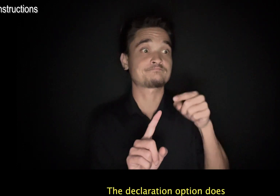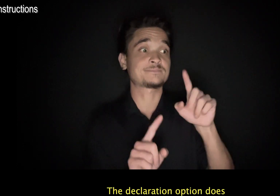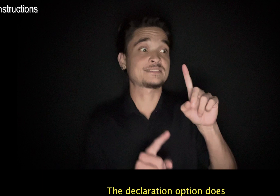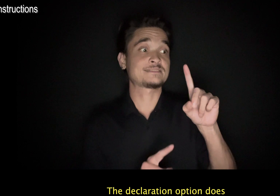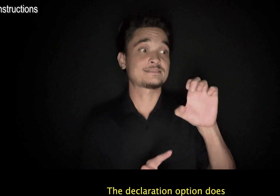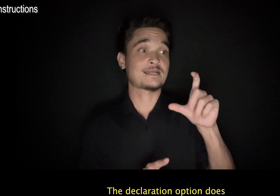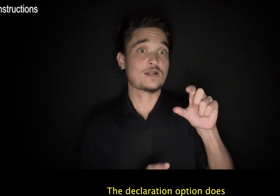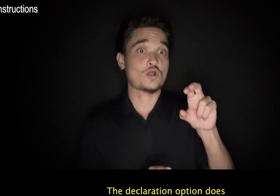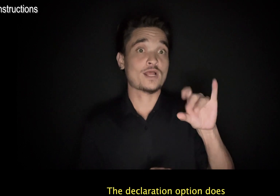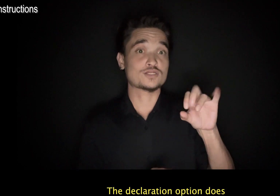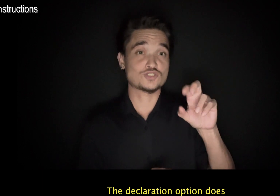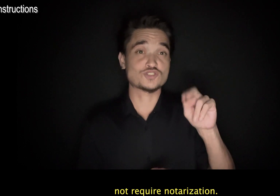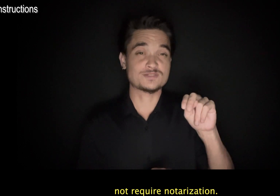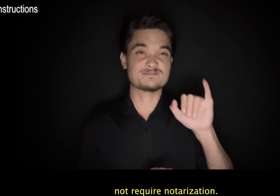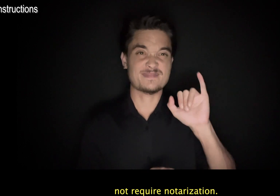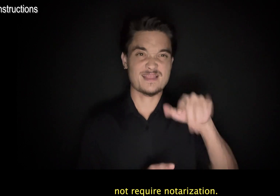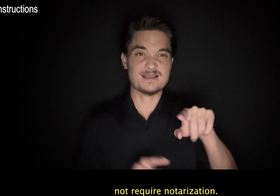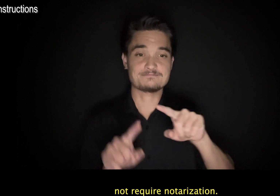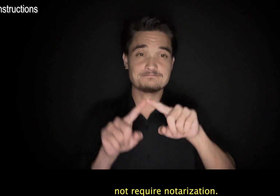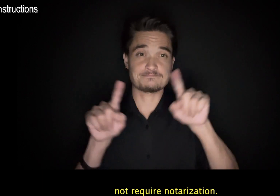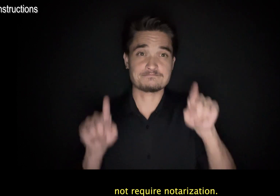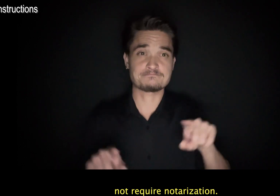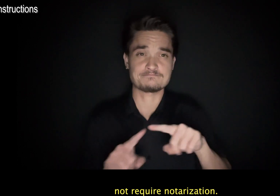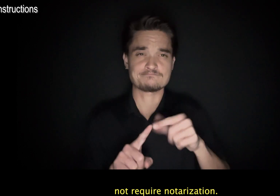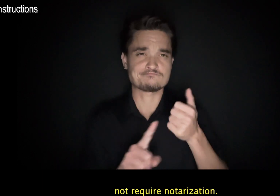The declaration option does not require notarization.